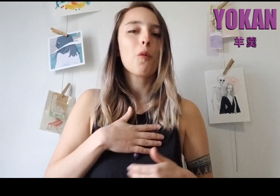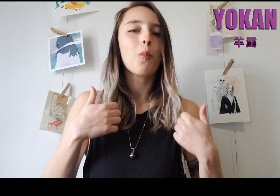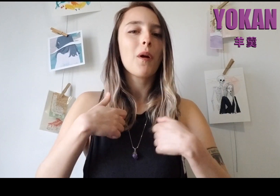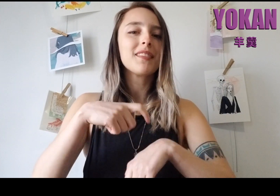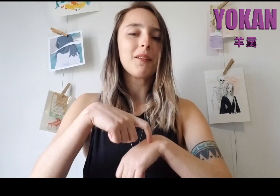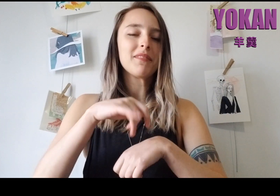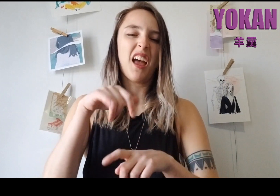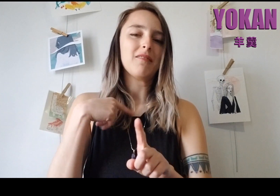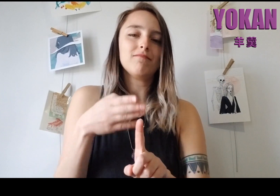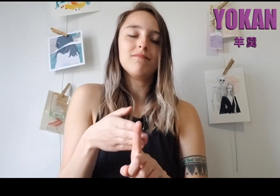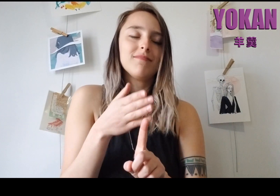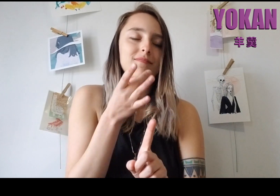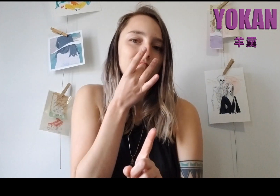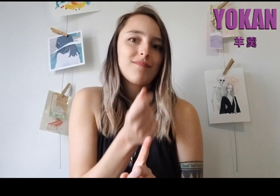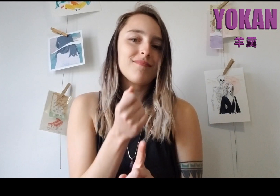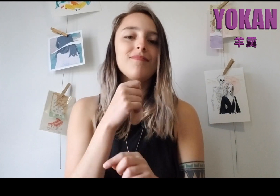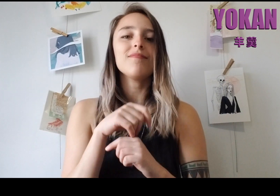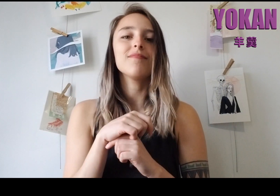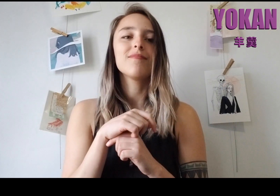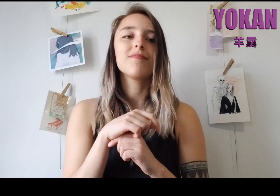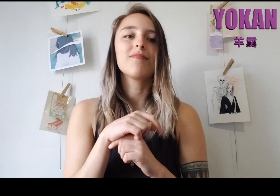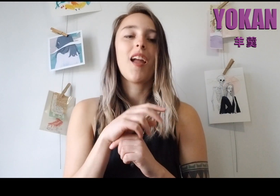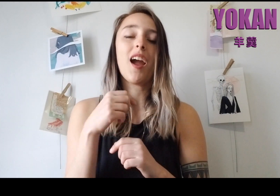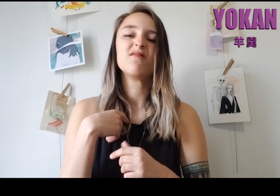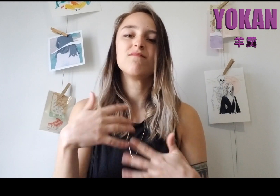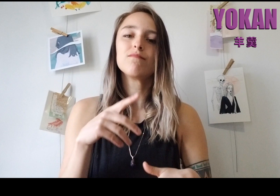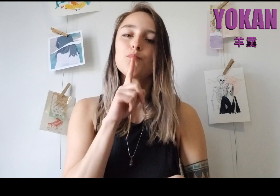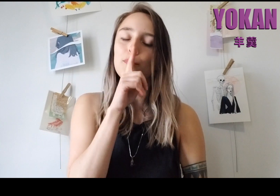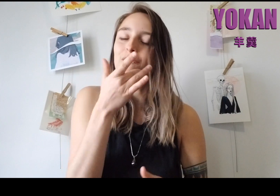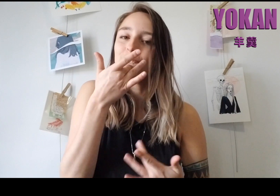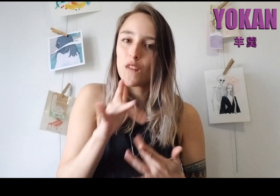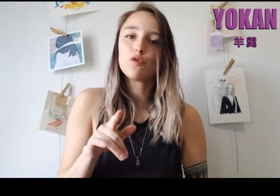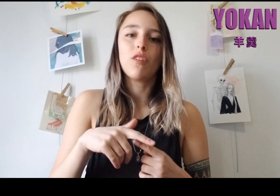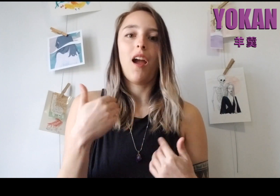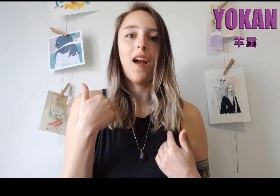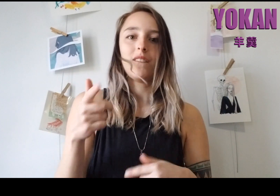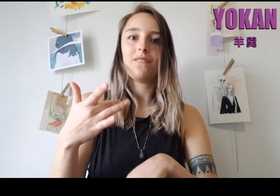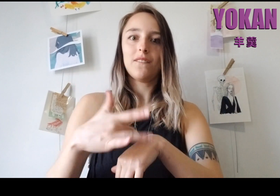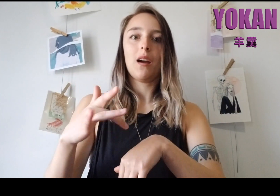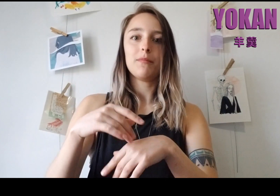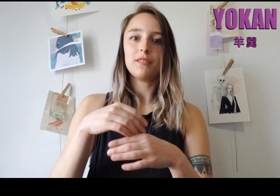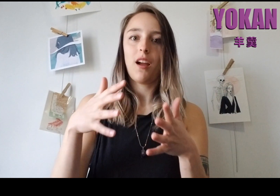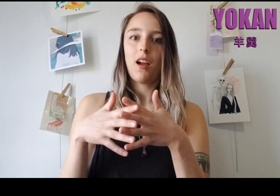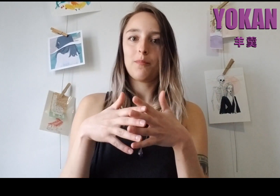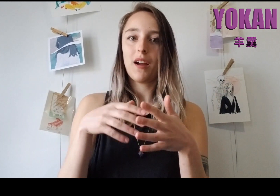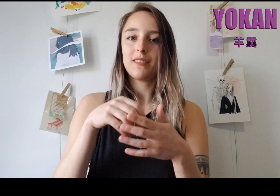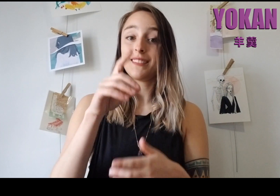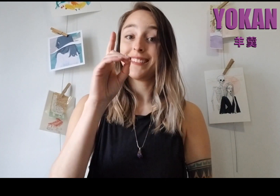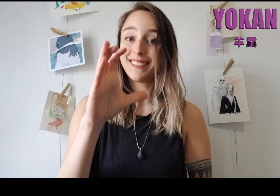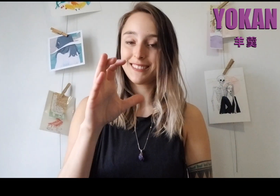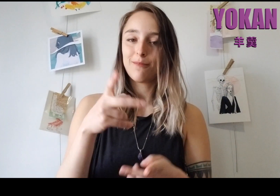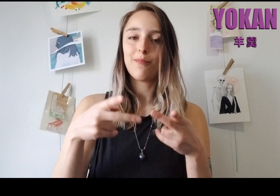I have been enjoying this time when I eat this. We are fortunate to have it available here in the USA, in Washington DC!